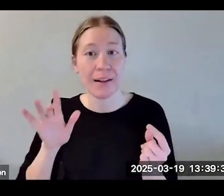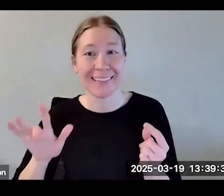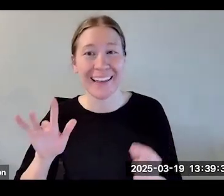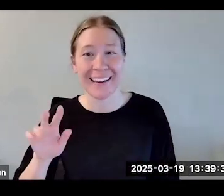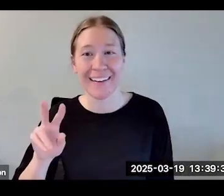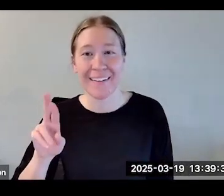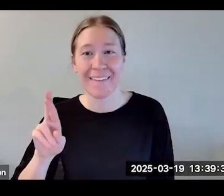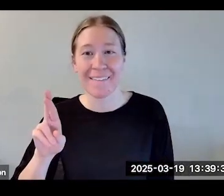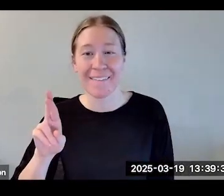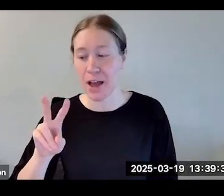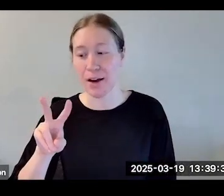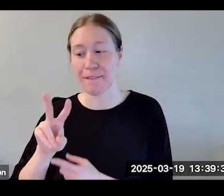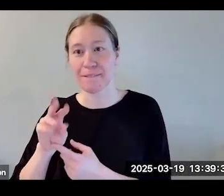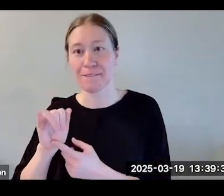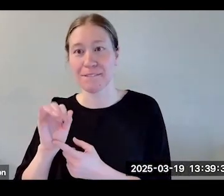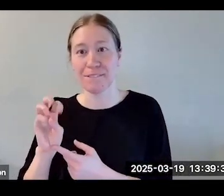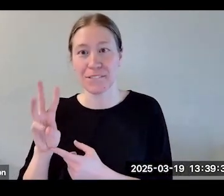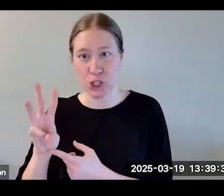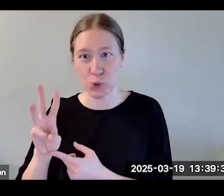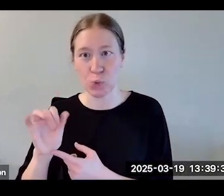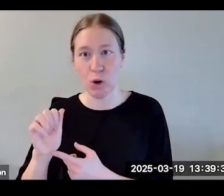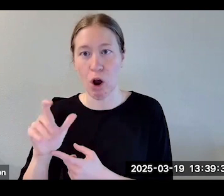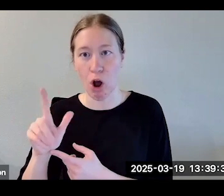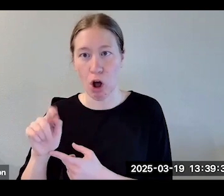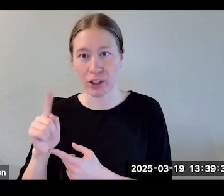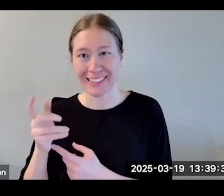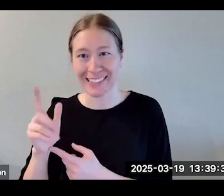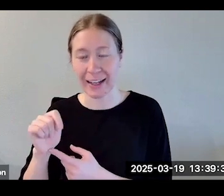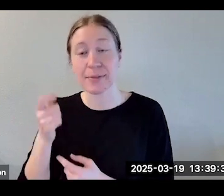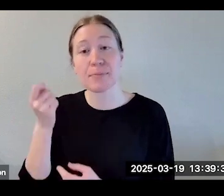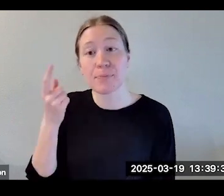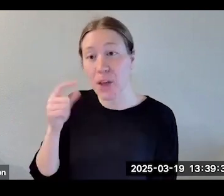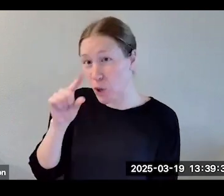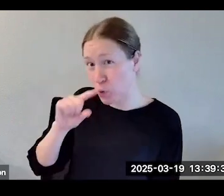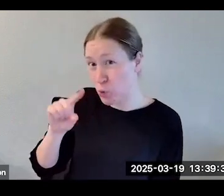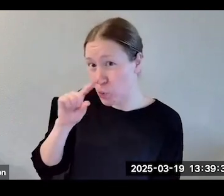Again in Google Docs, this just says Alt Text, but in Word, it's View Alt Text.